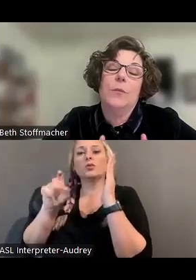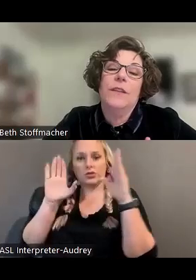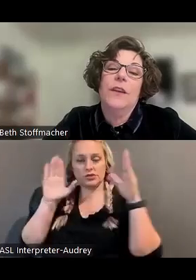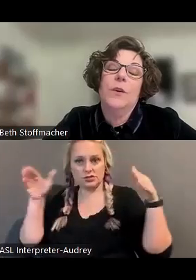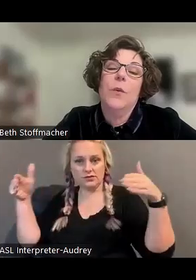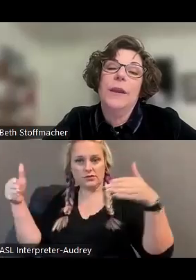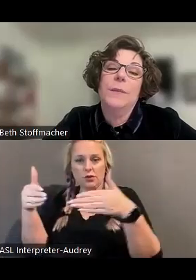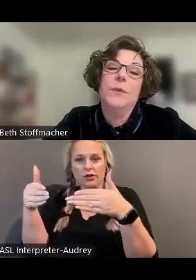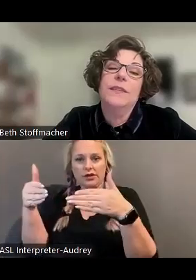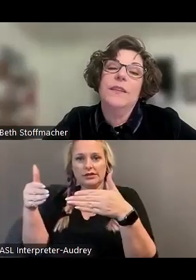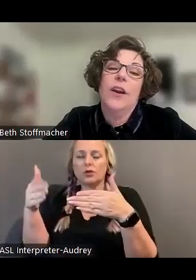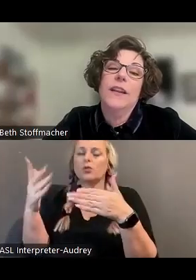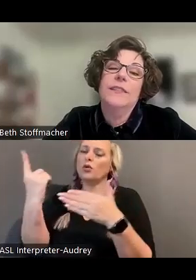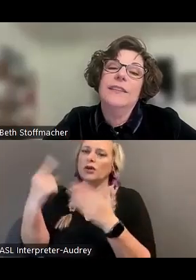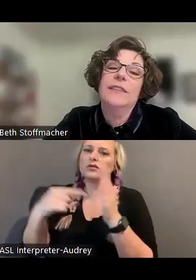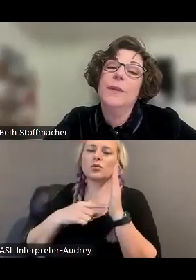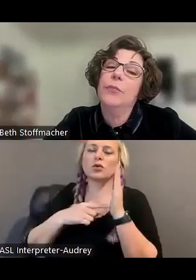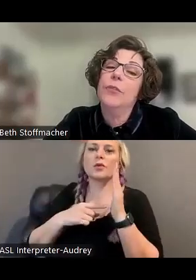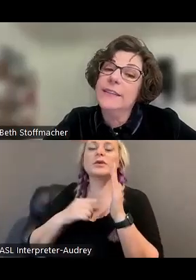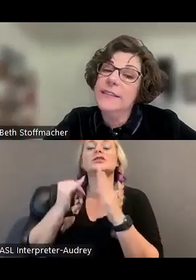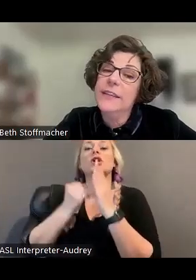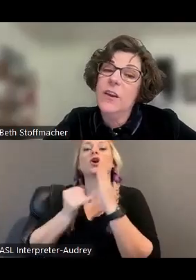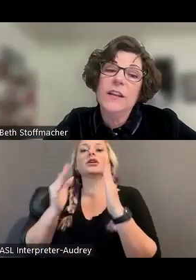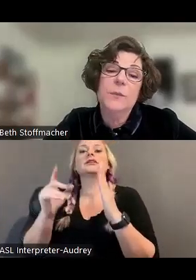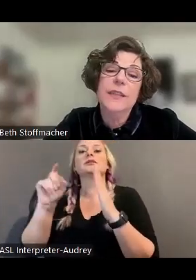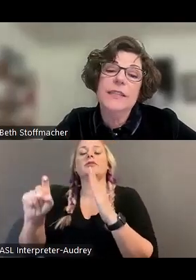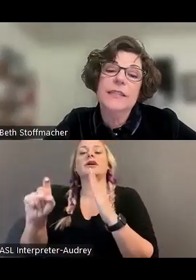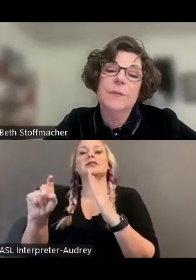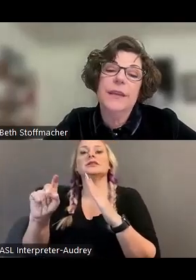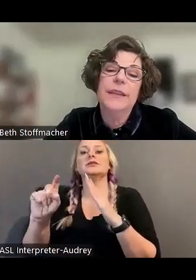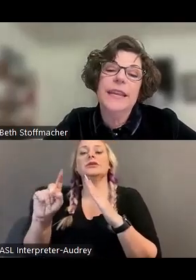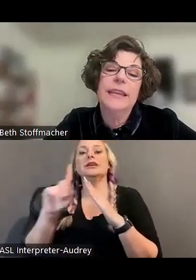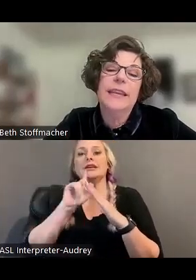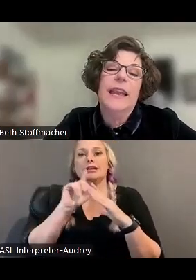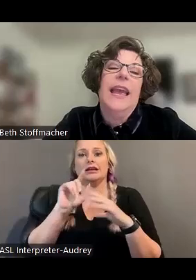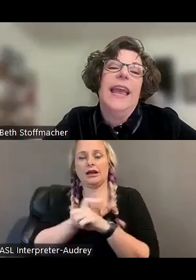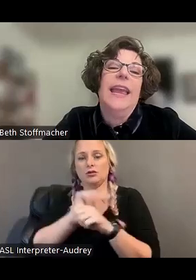of the requirements was that the artists had to be a practicing artist with a disability